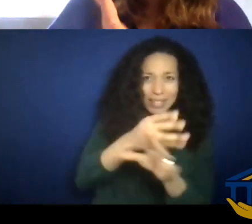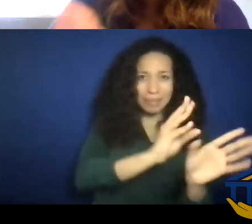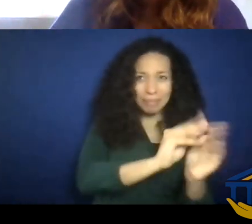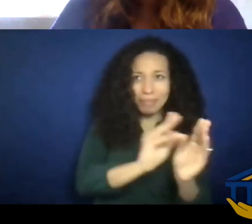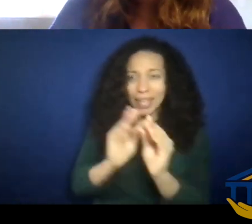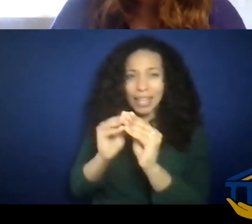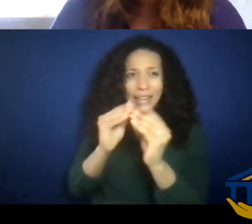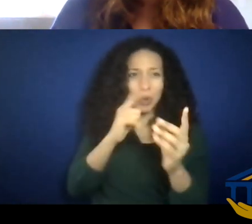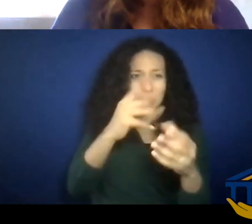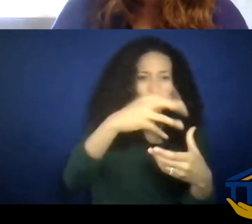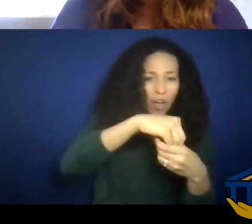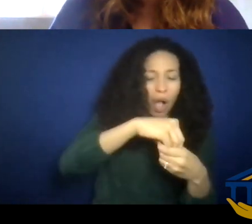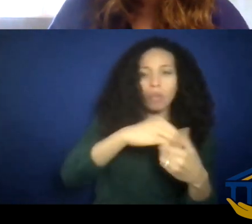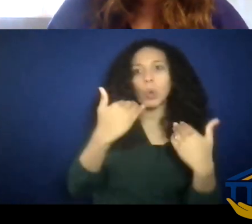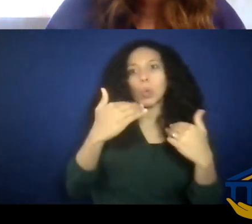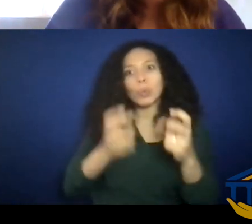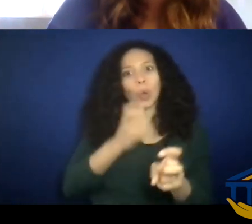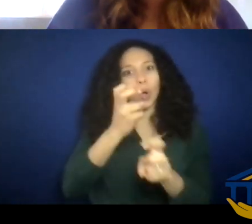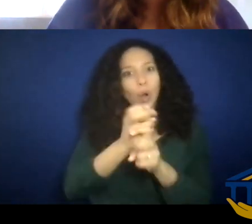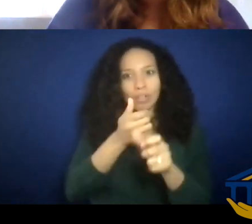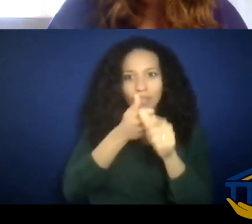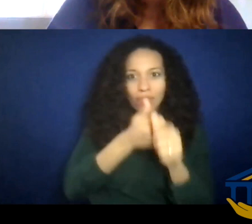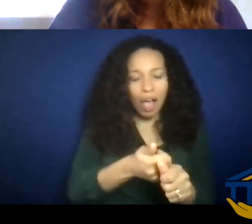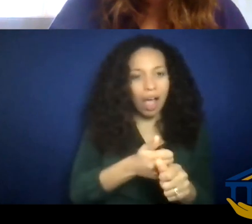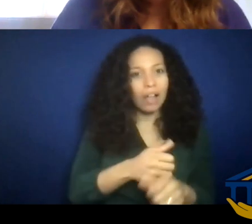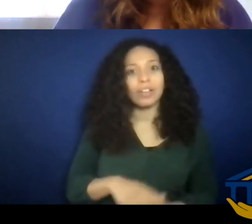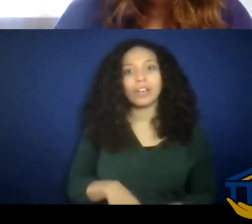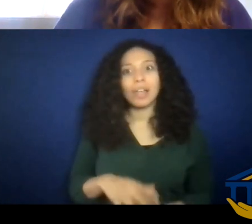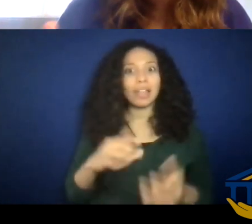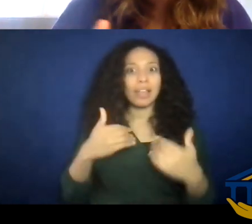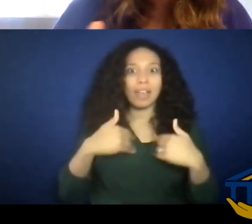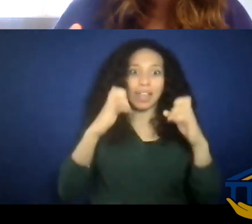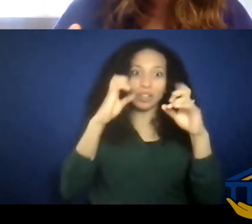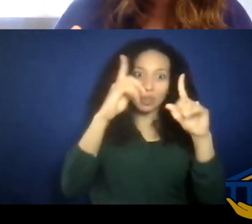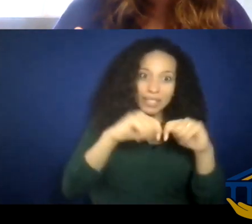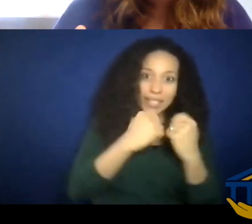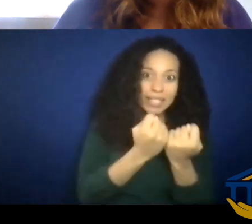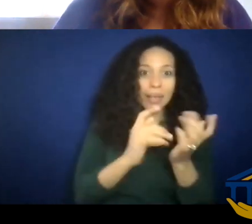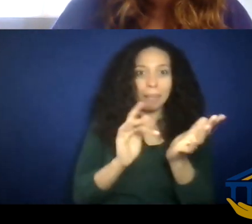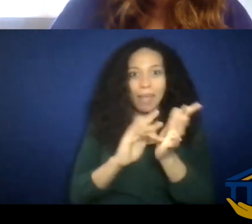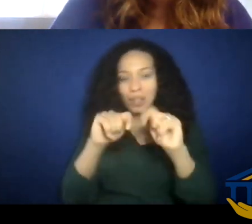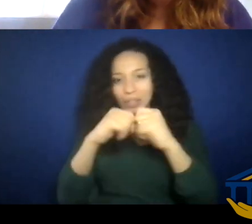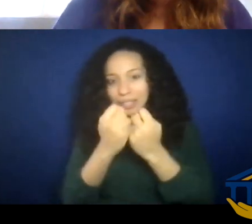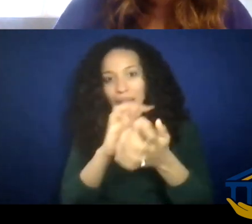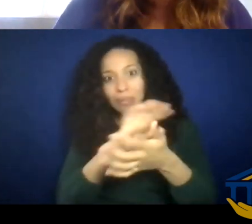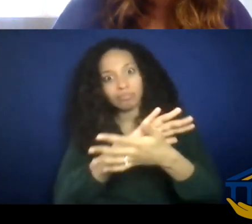the medical teams, educational teams, everyone. So, having things like that really streamlines